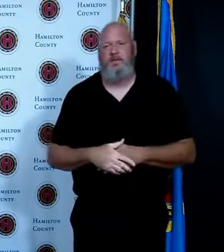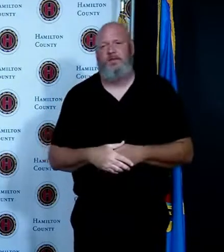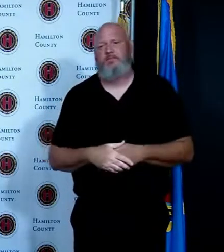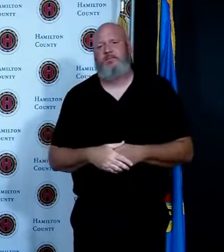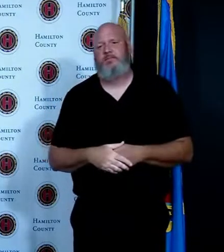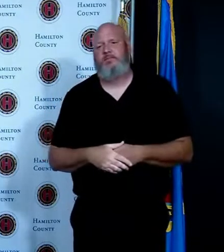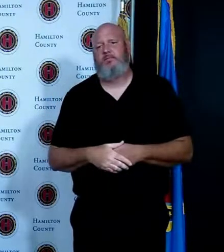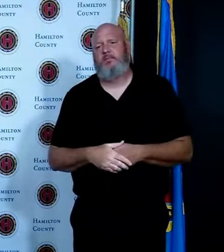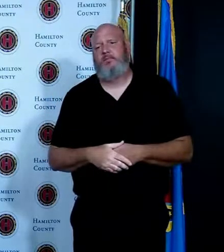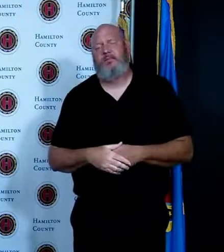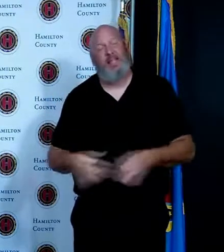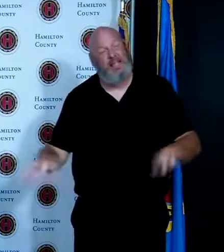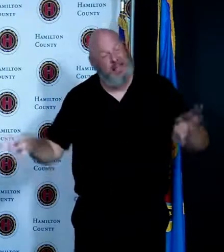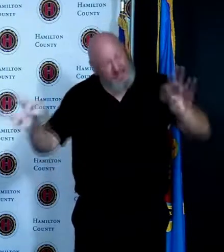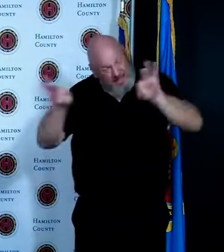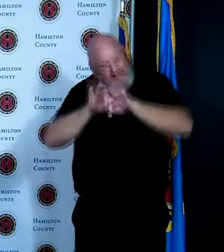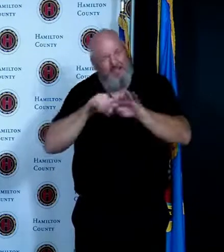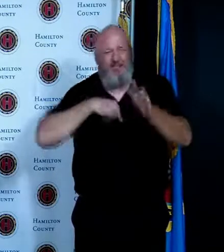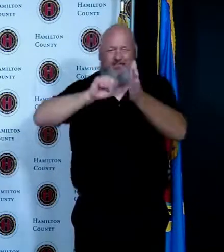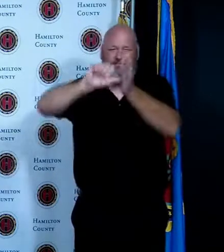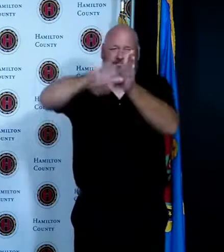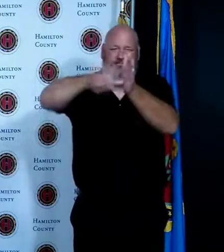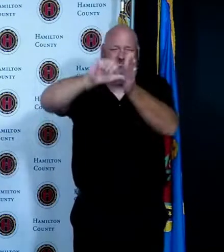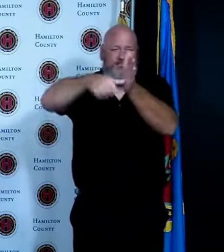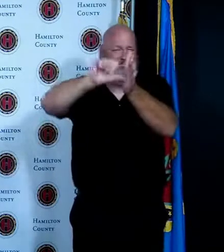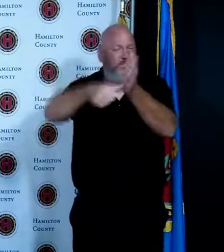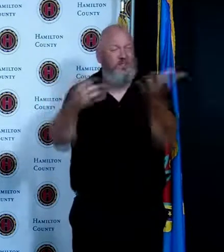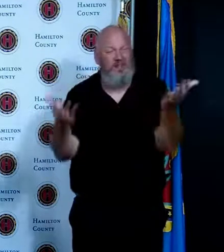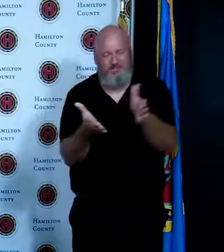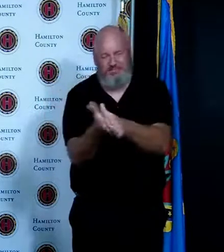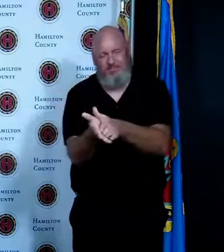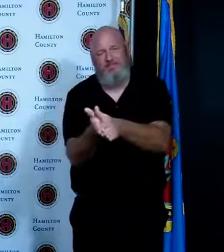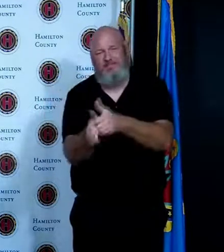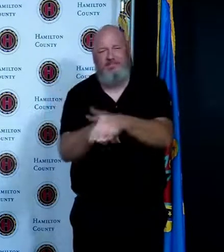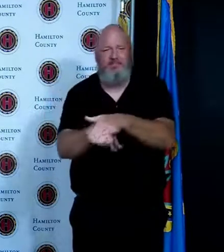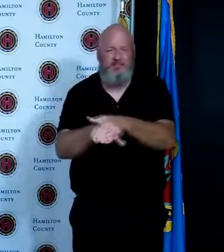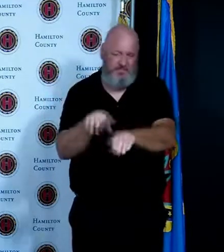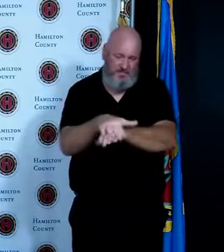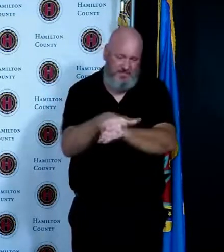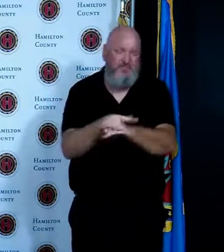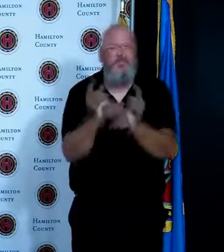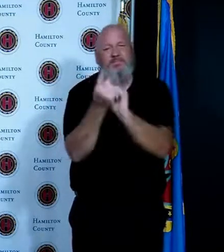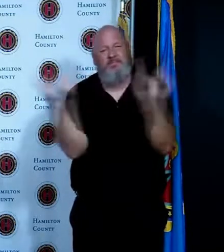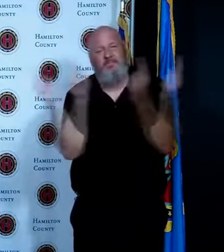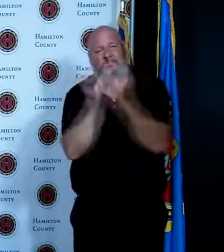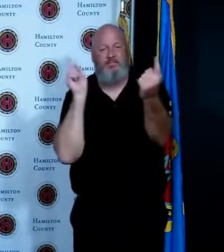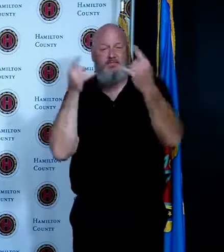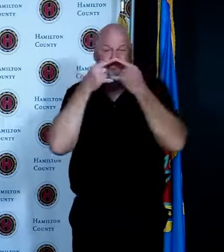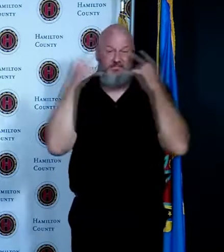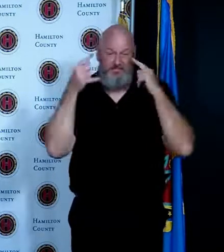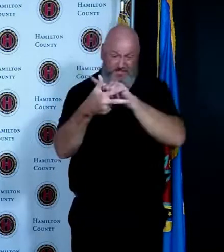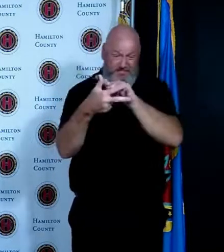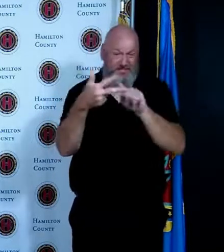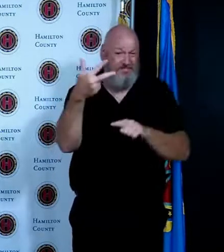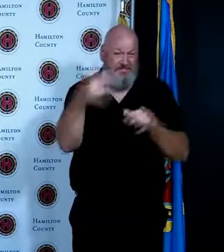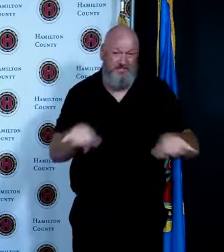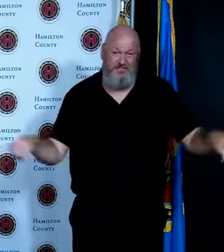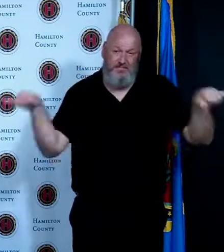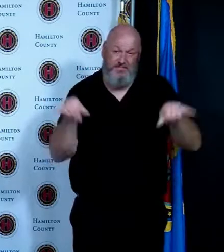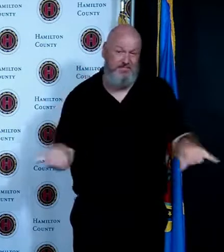of Covid-19 so as we heard yesterday Hamilton County is a risk level 3 or red